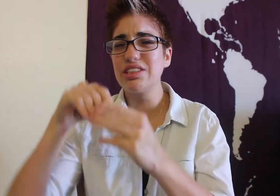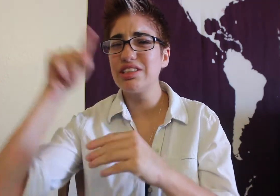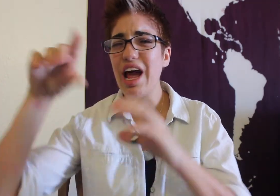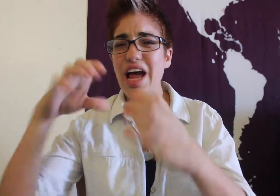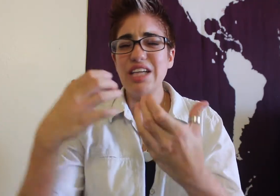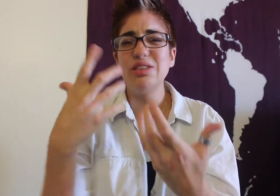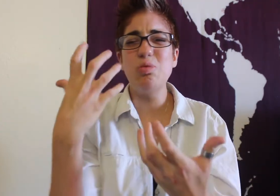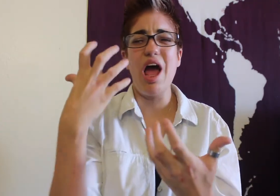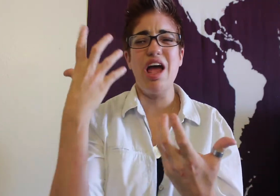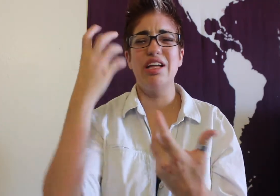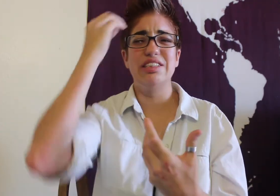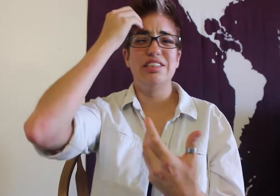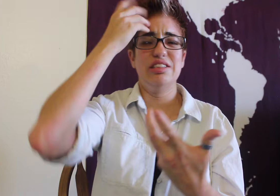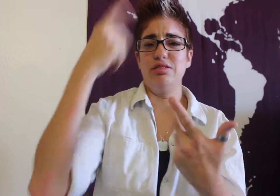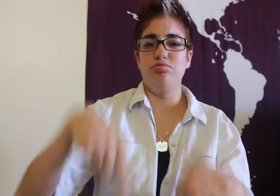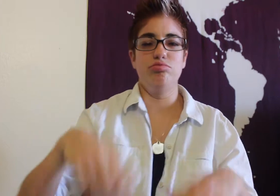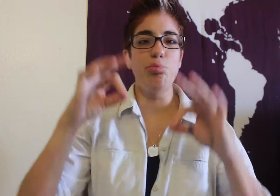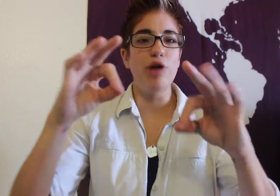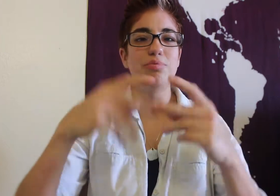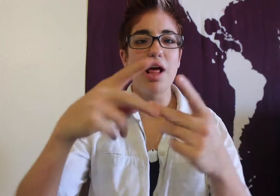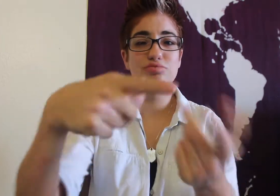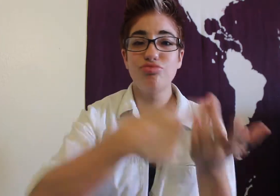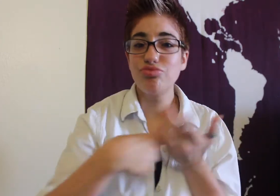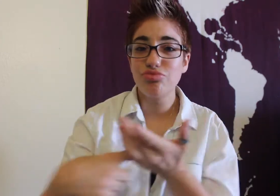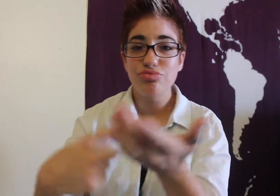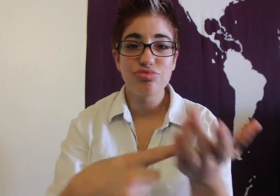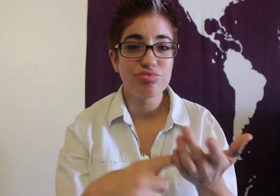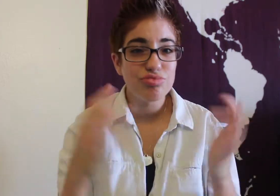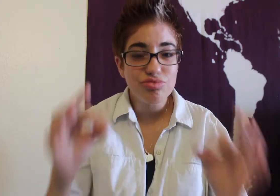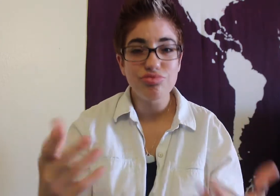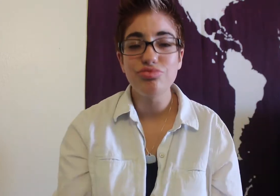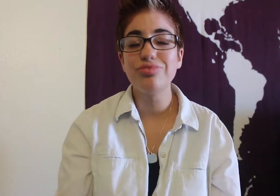Even the things you couldn’t find time to discuss in 1AX or outside of the classroom.